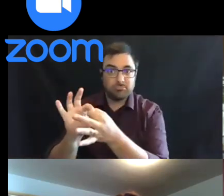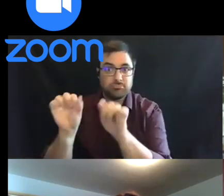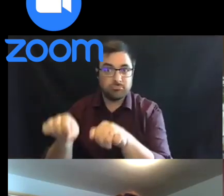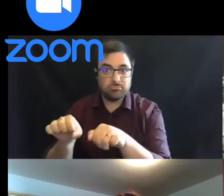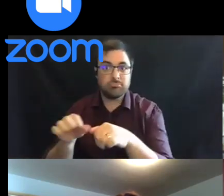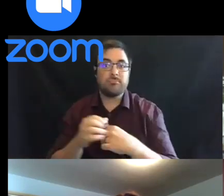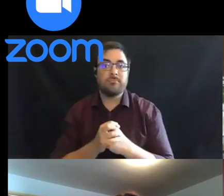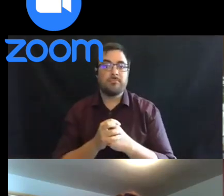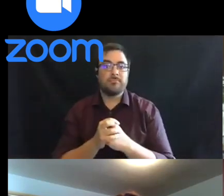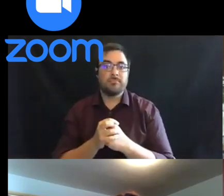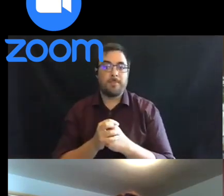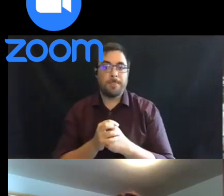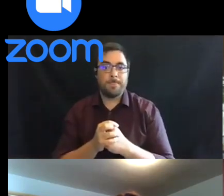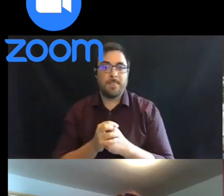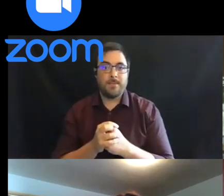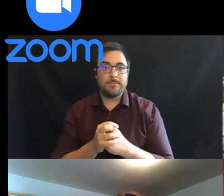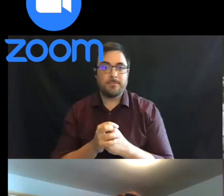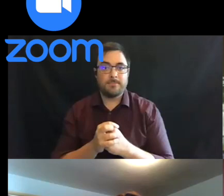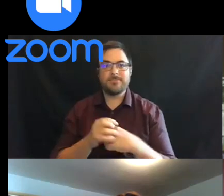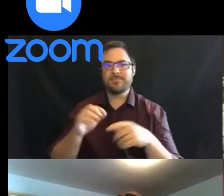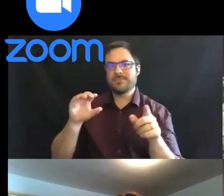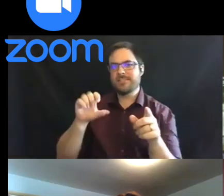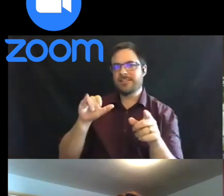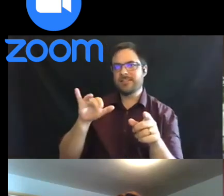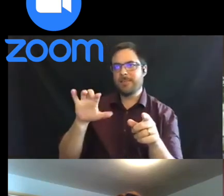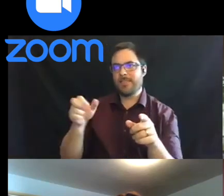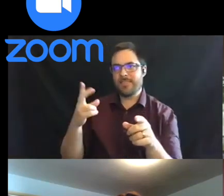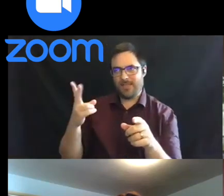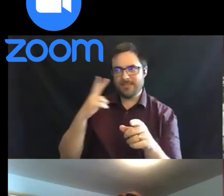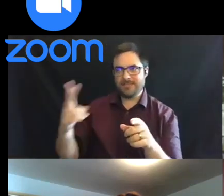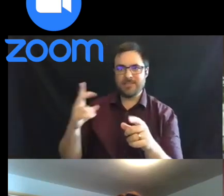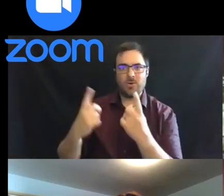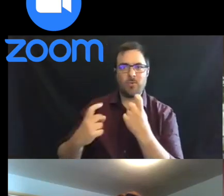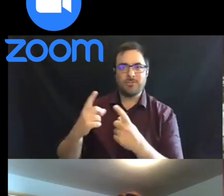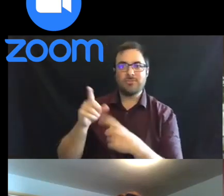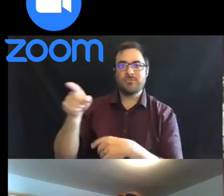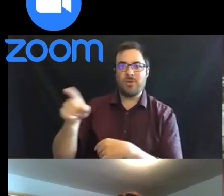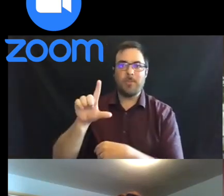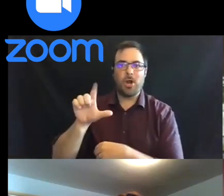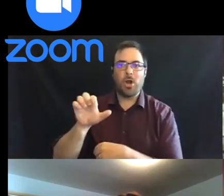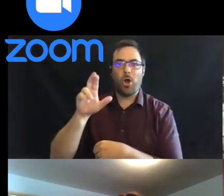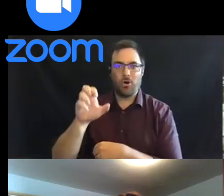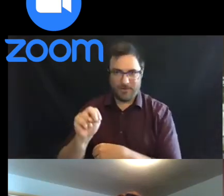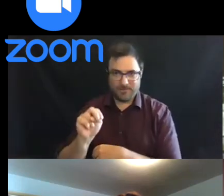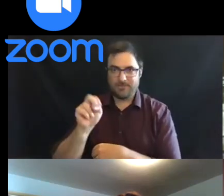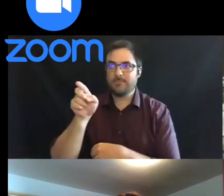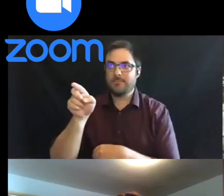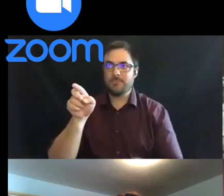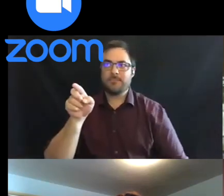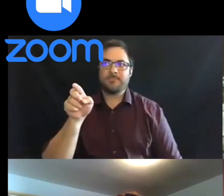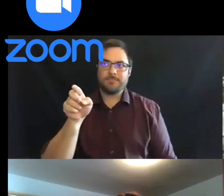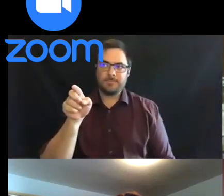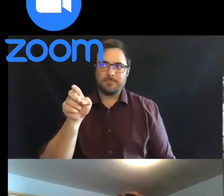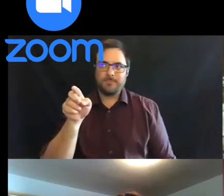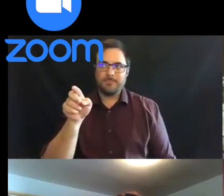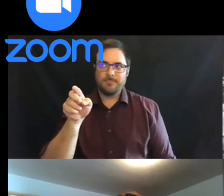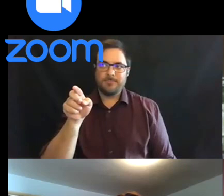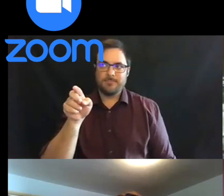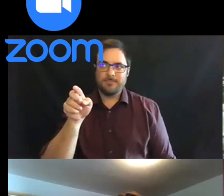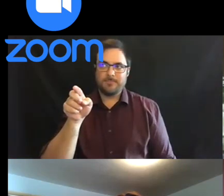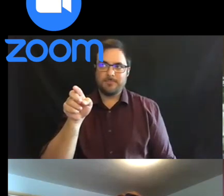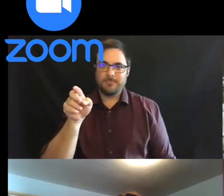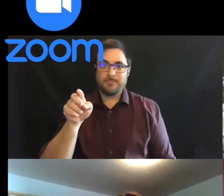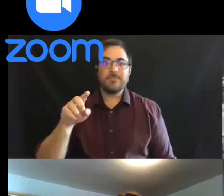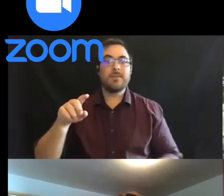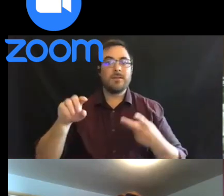Elizabeth: And then I'll answer Lauren's question. We...and actually or WESP can. My understanding